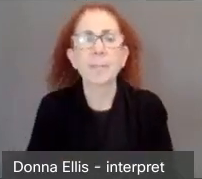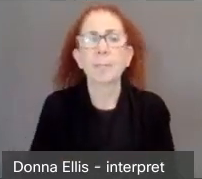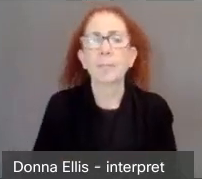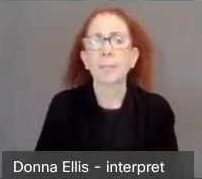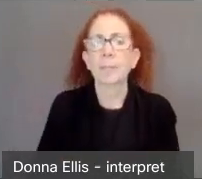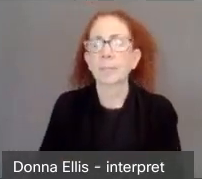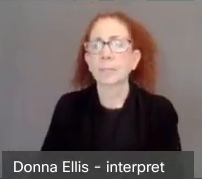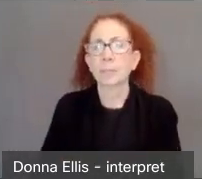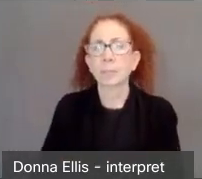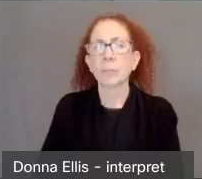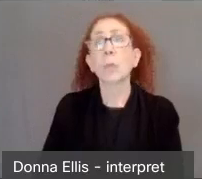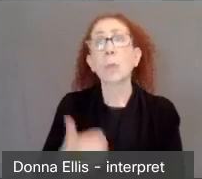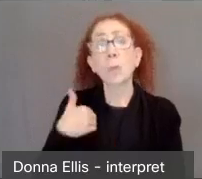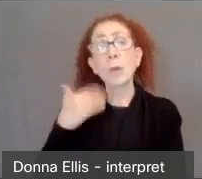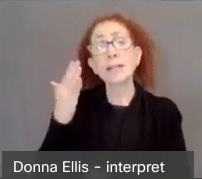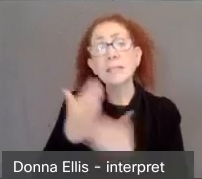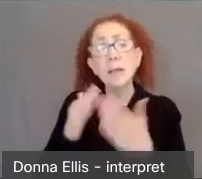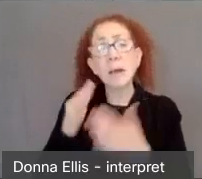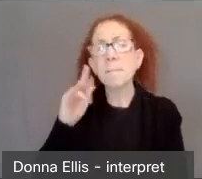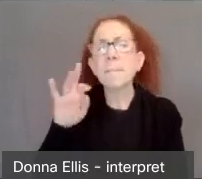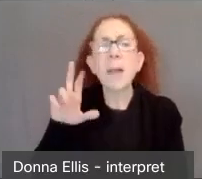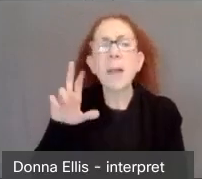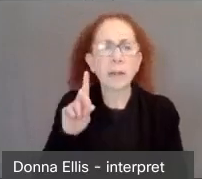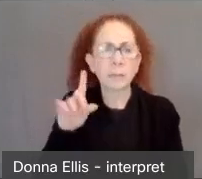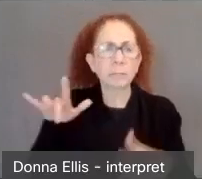[Commissioner Arkoosh] We've had some mild reactions.